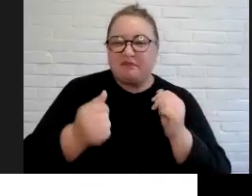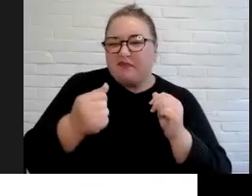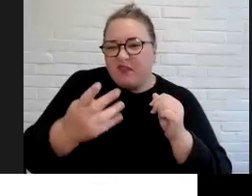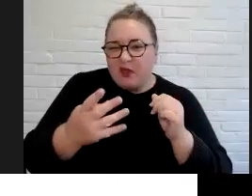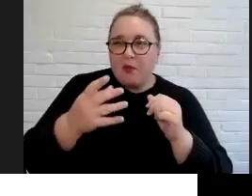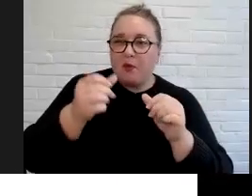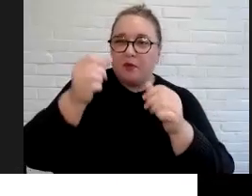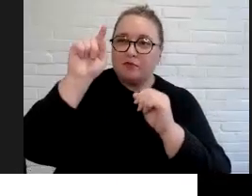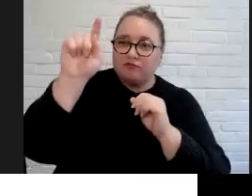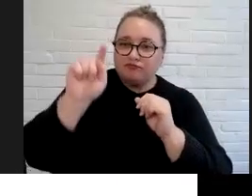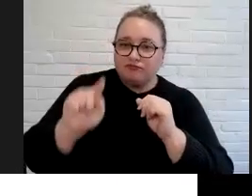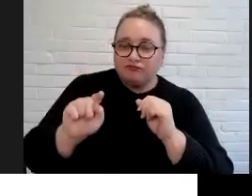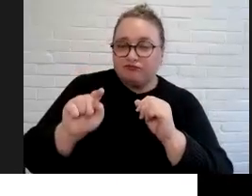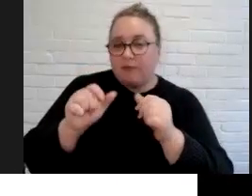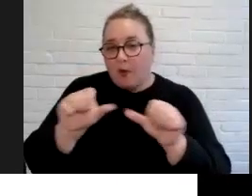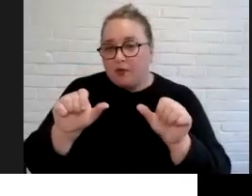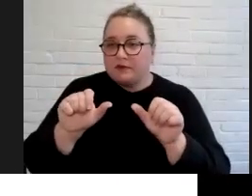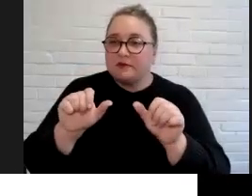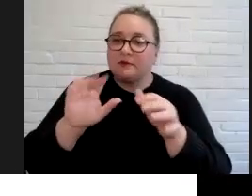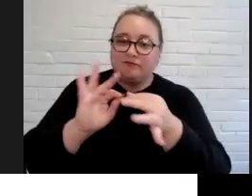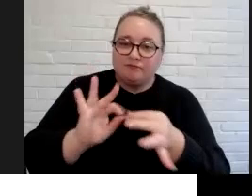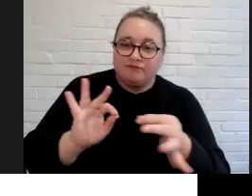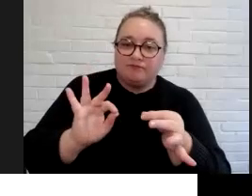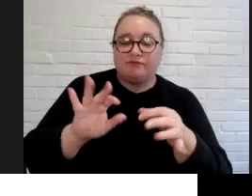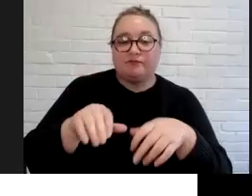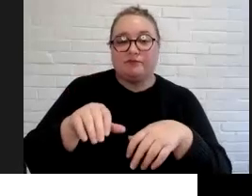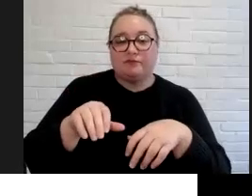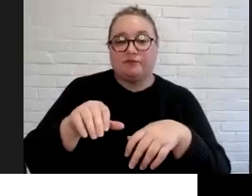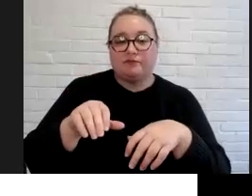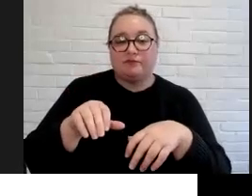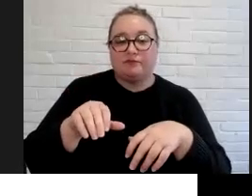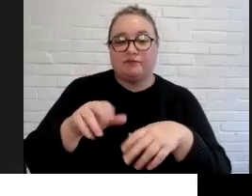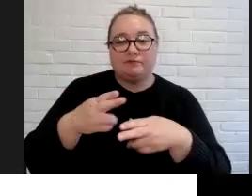She goes around and just gives them a short little, reply.